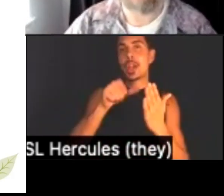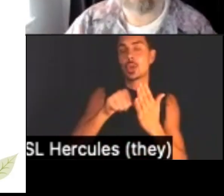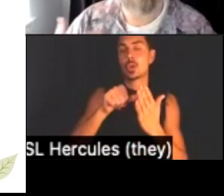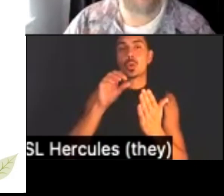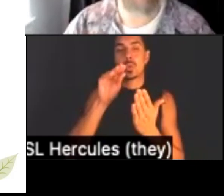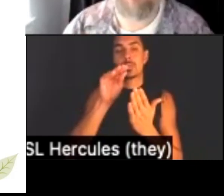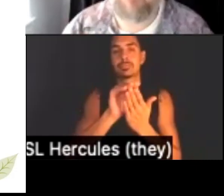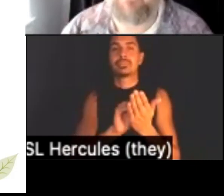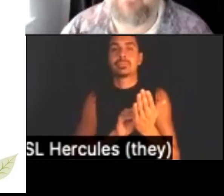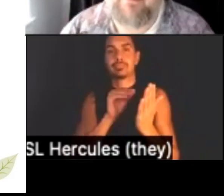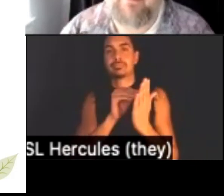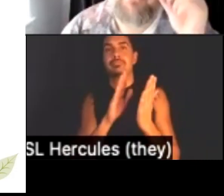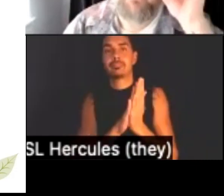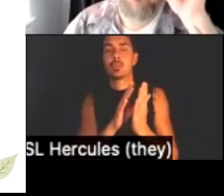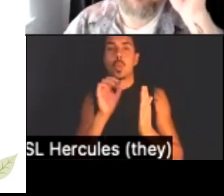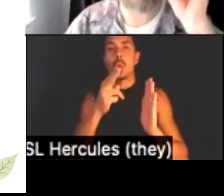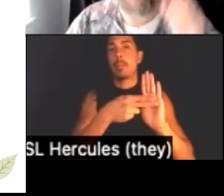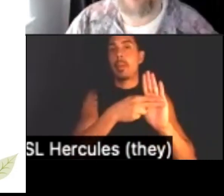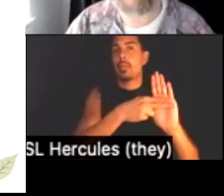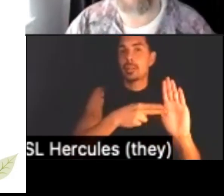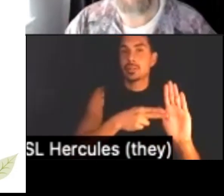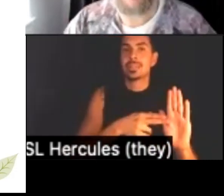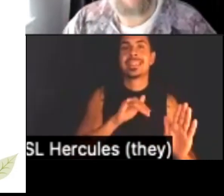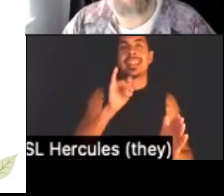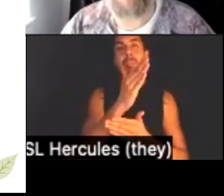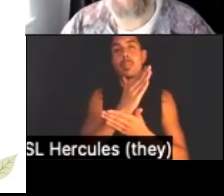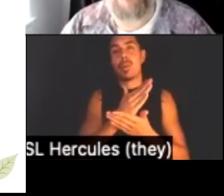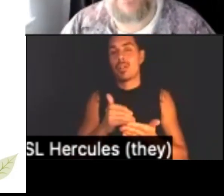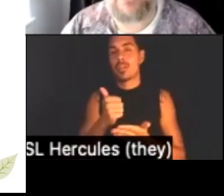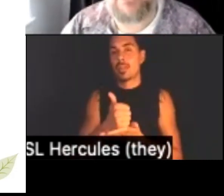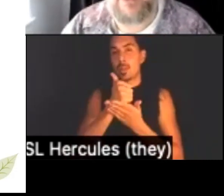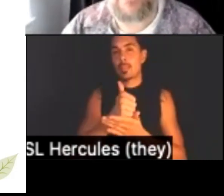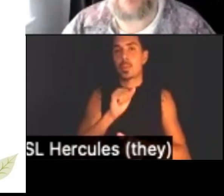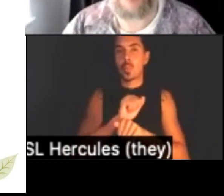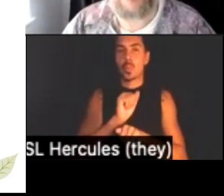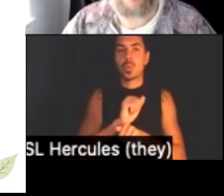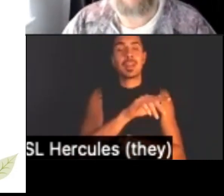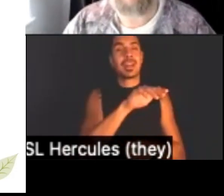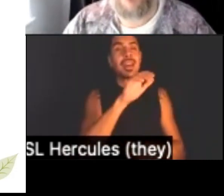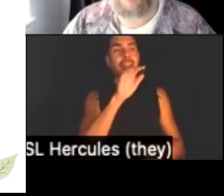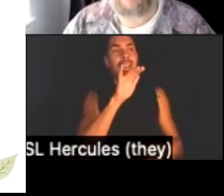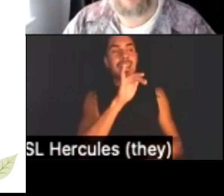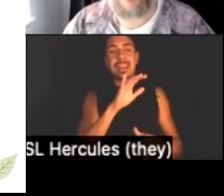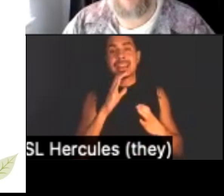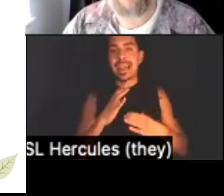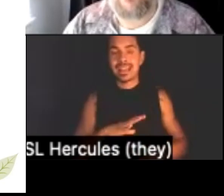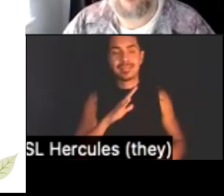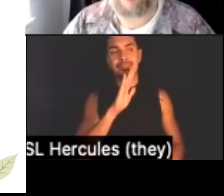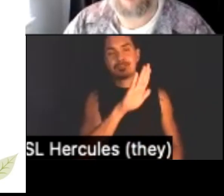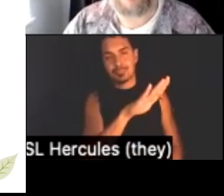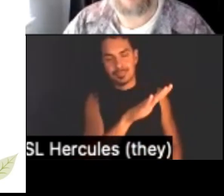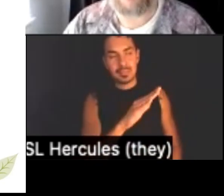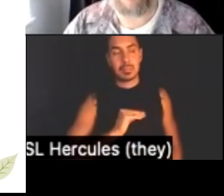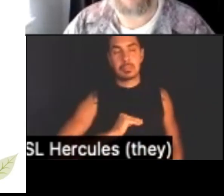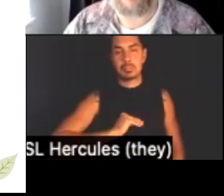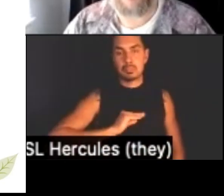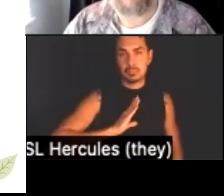So that might be part of the therapy work is trying to help affirm that client knowing that they have to work through systems